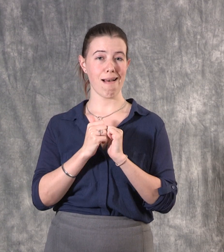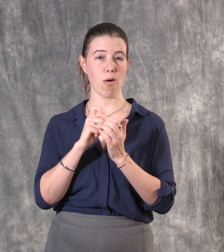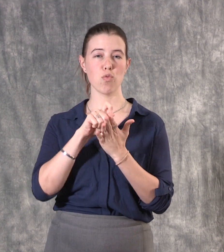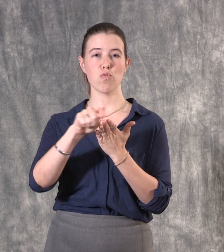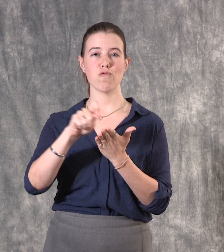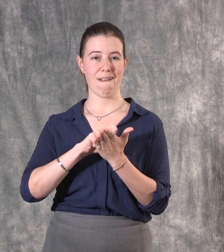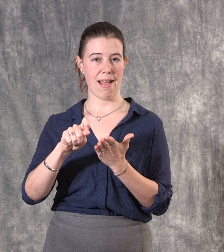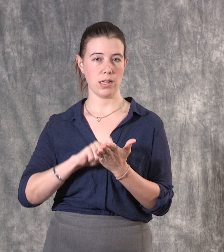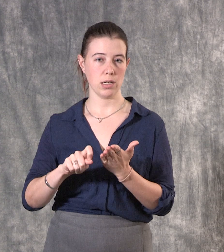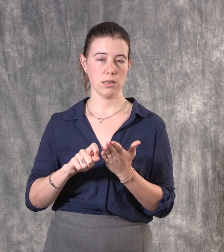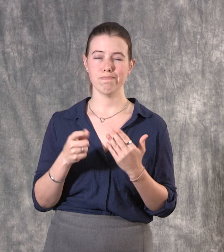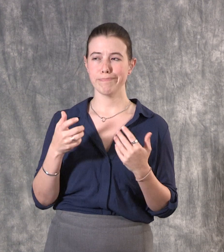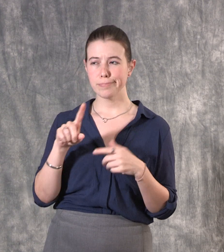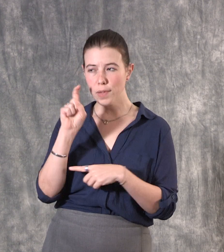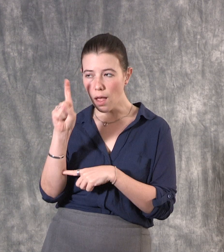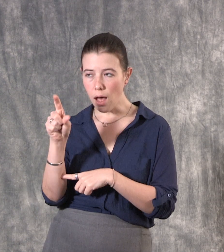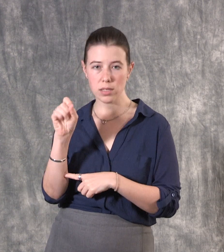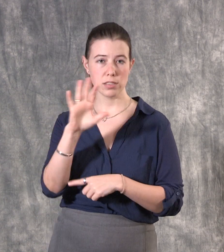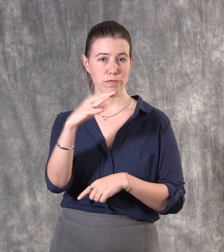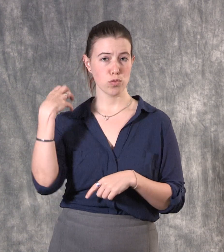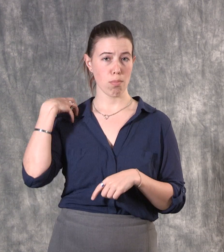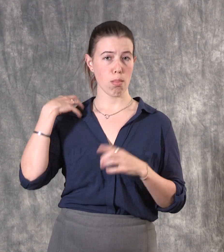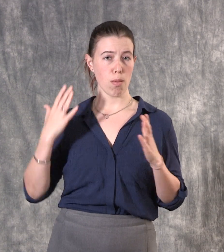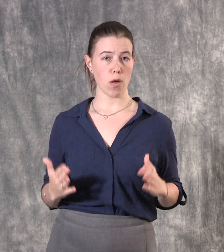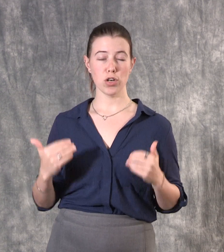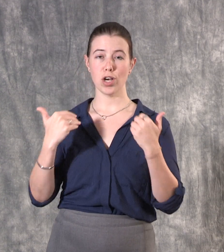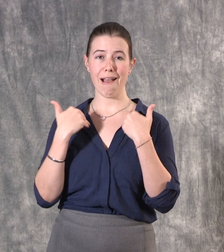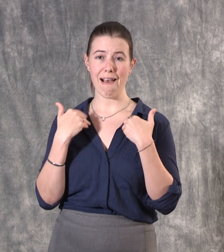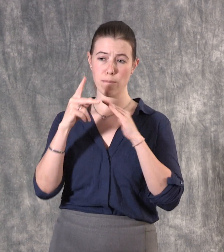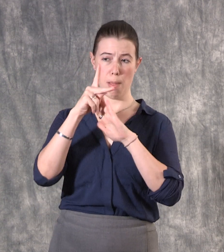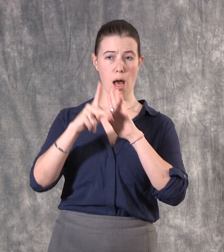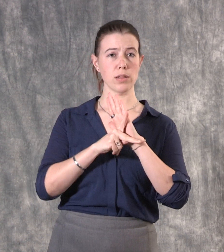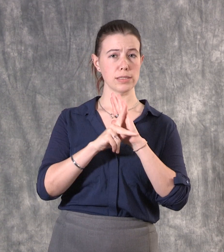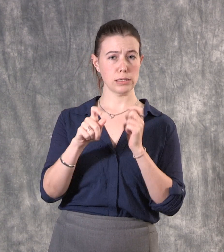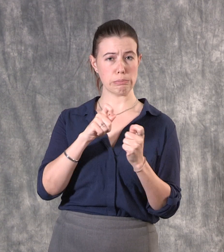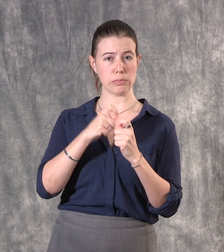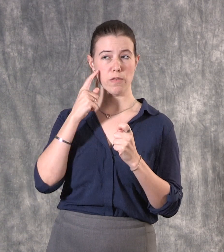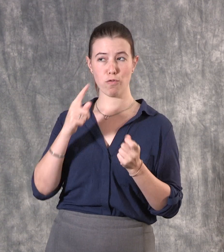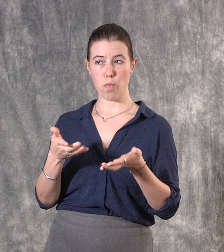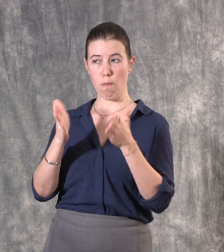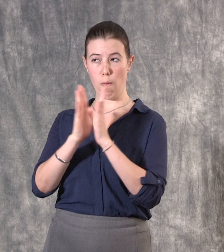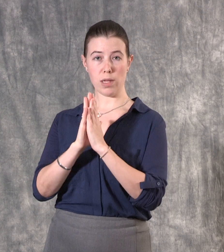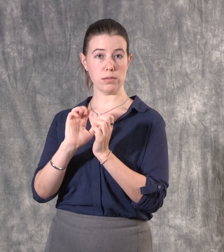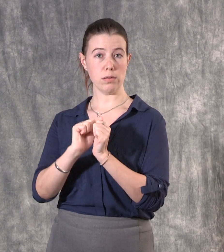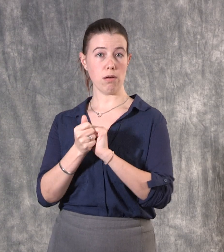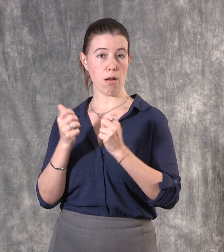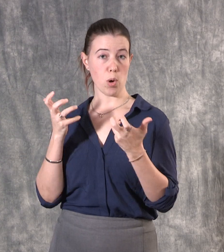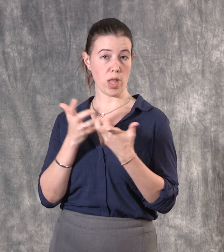be made in writing. Ask an employer if they have a policy for requesting